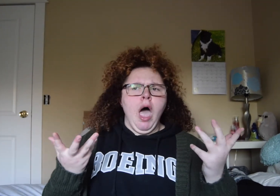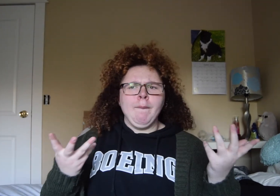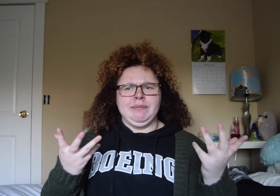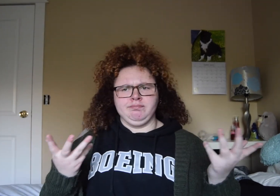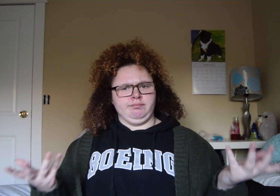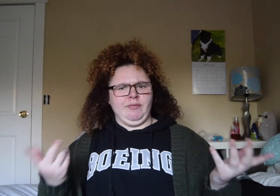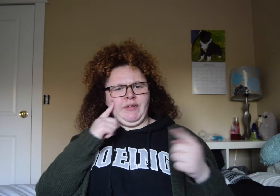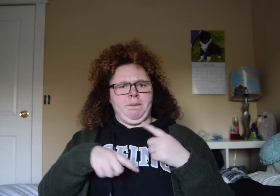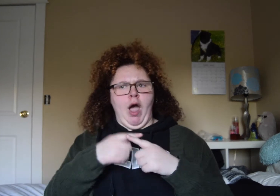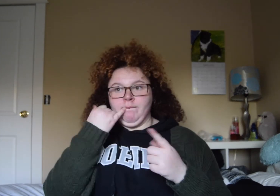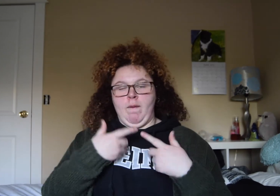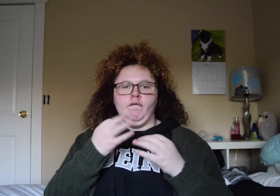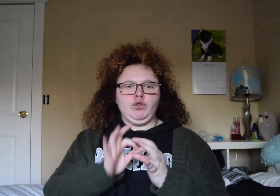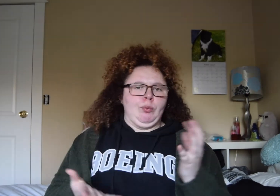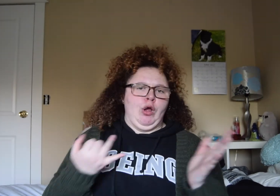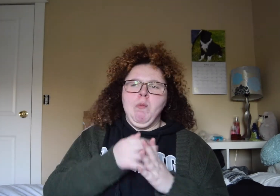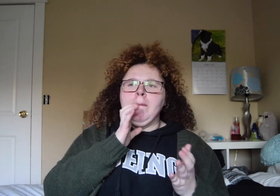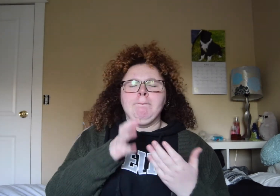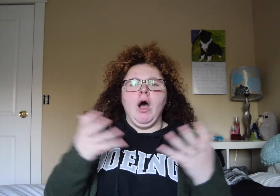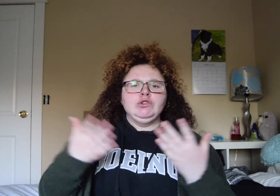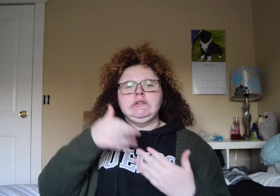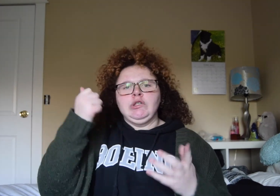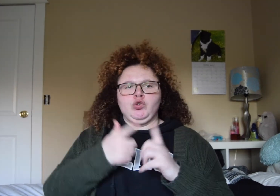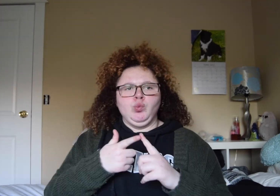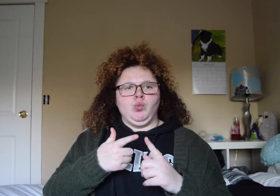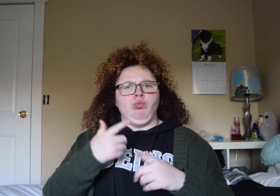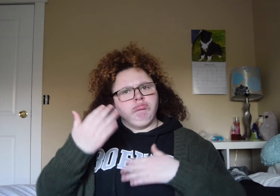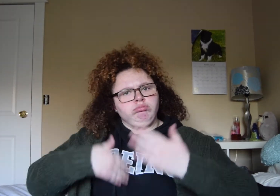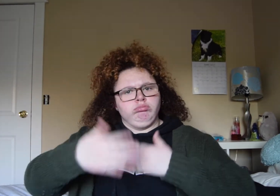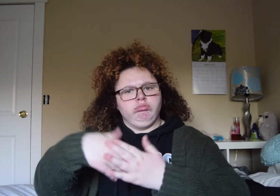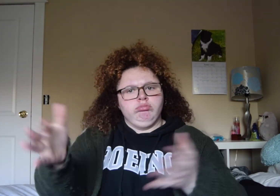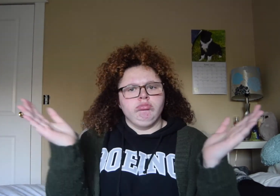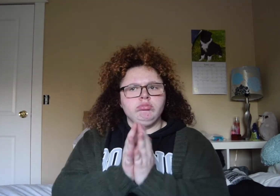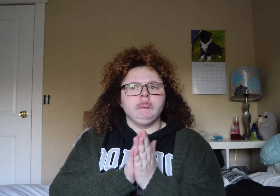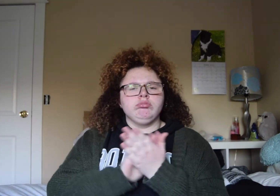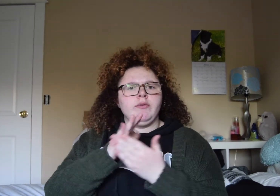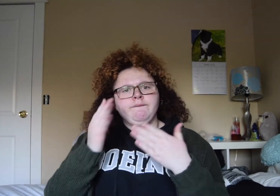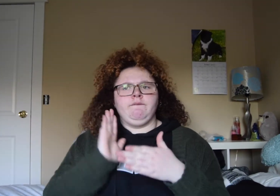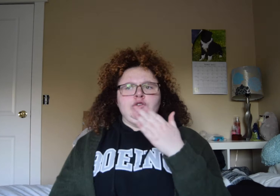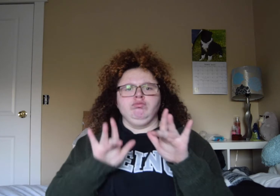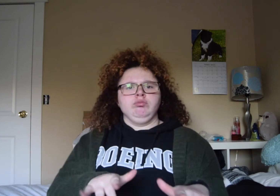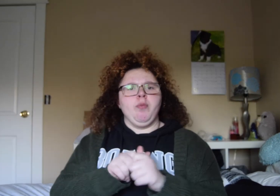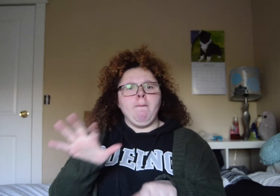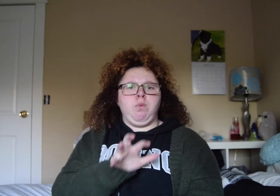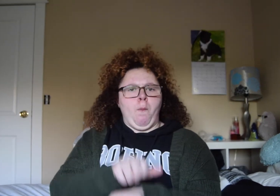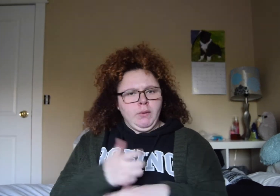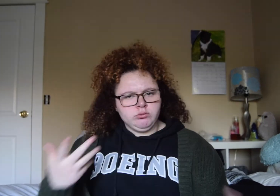I mean think about it, if you have an interpreter, it would be much easier to go with the flow to be finished with the appointment